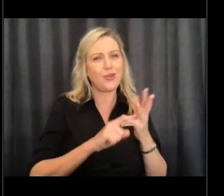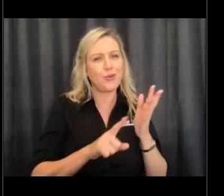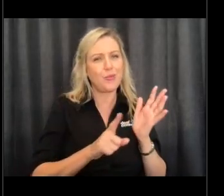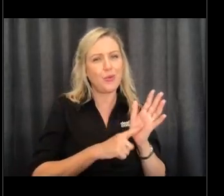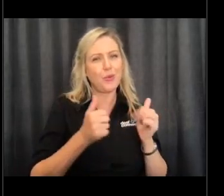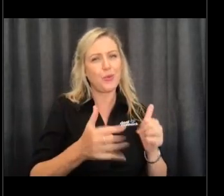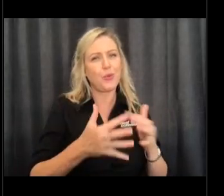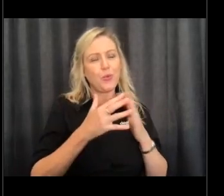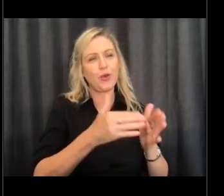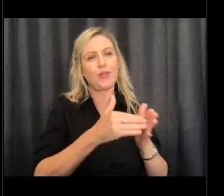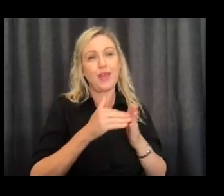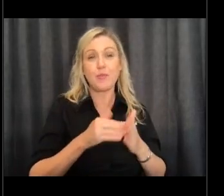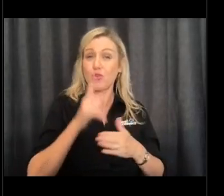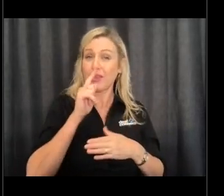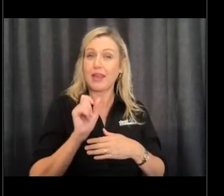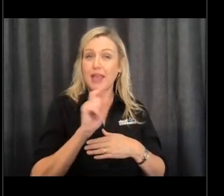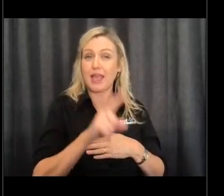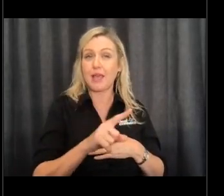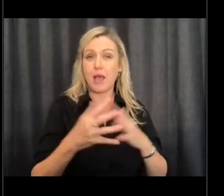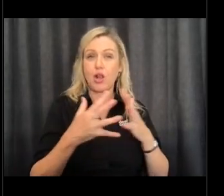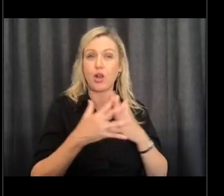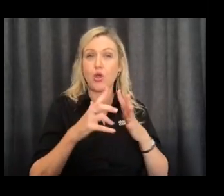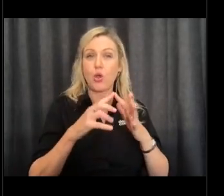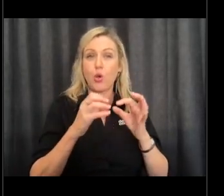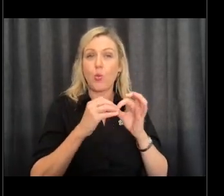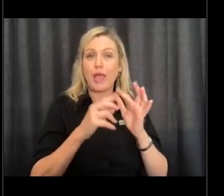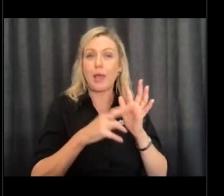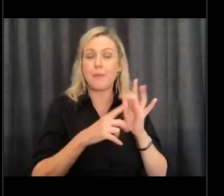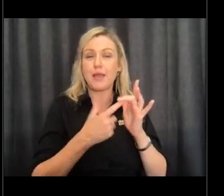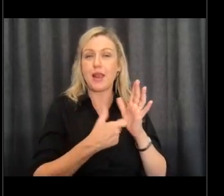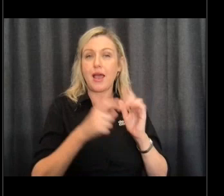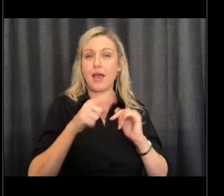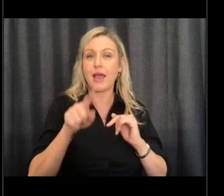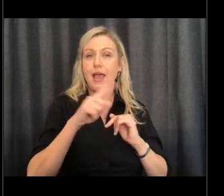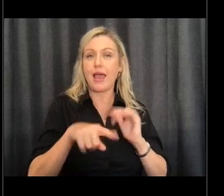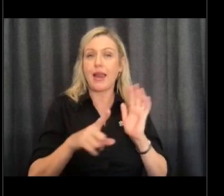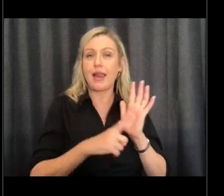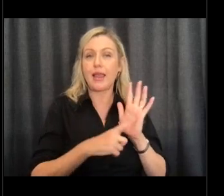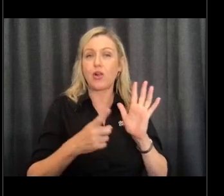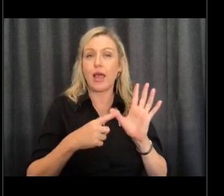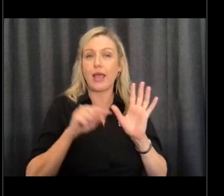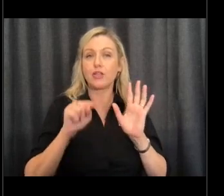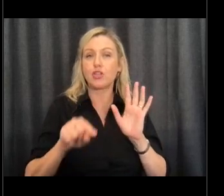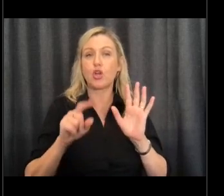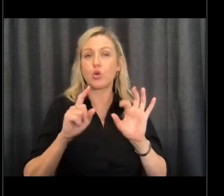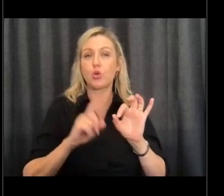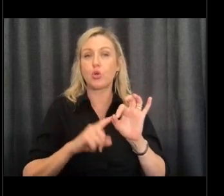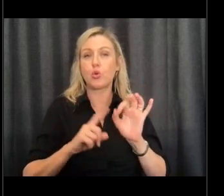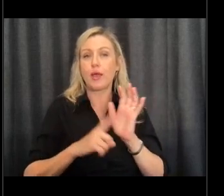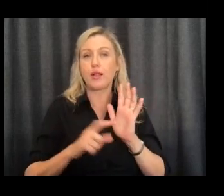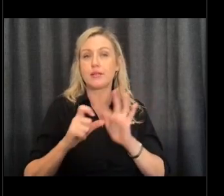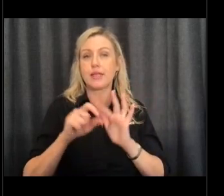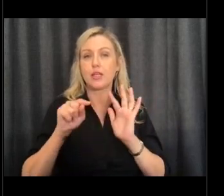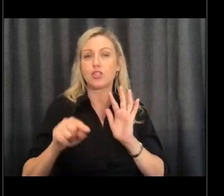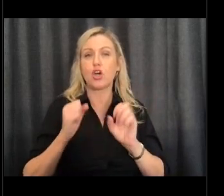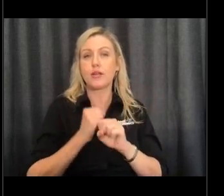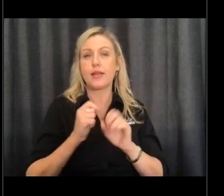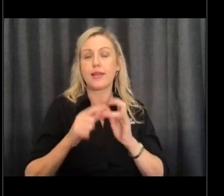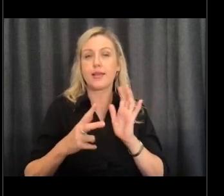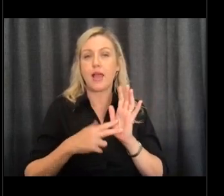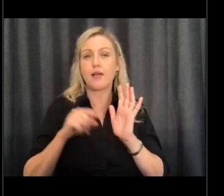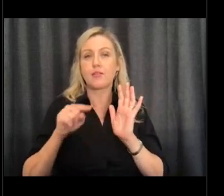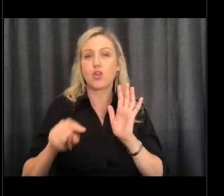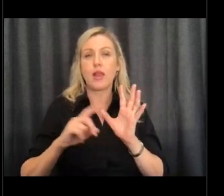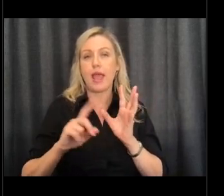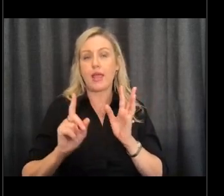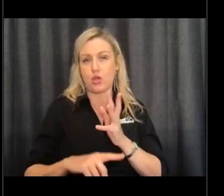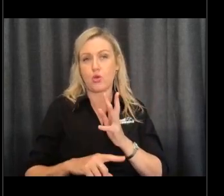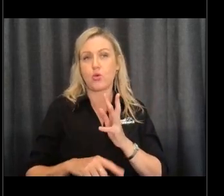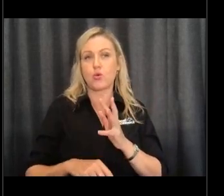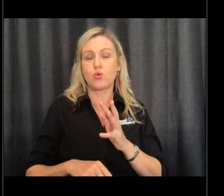Everybody can email webinars @ Legal Aid.qld.gov.au and Emma and I can pass those questions on